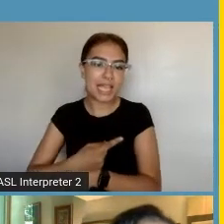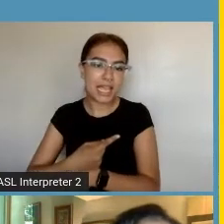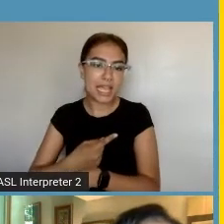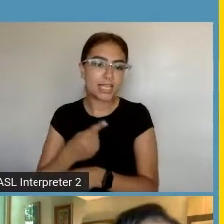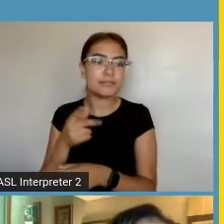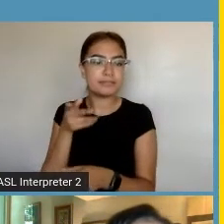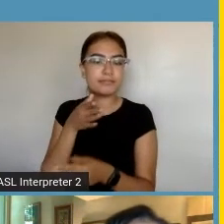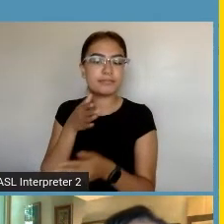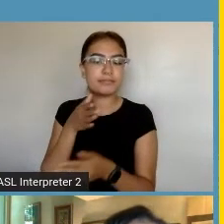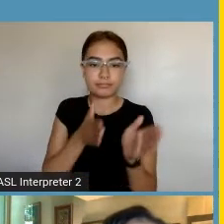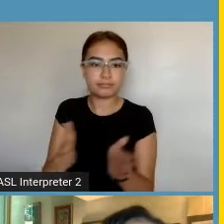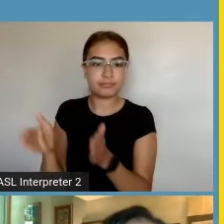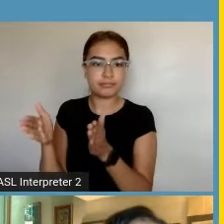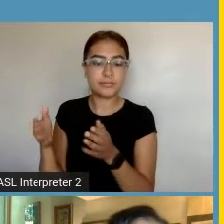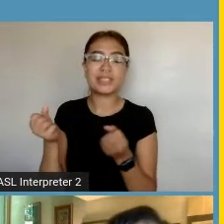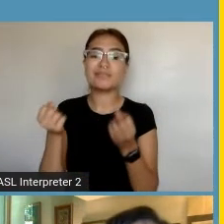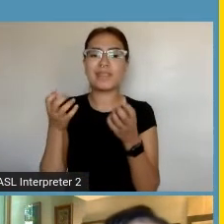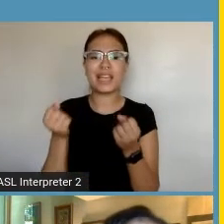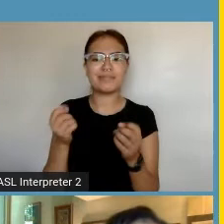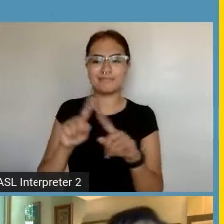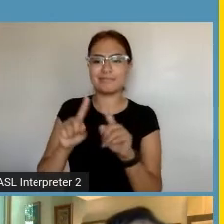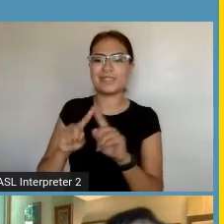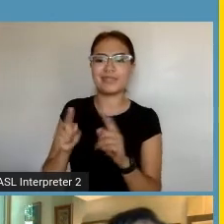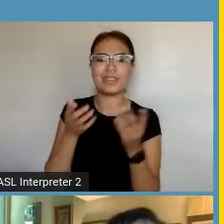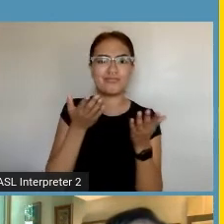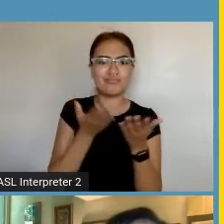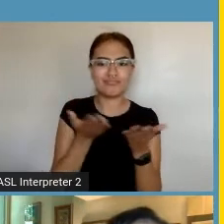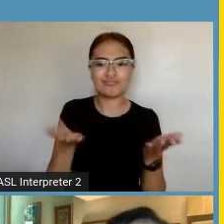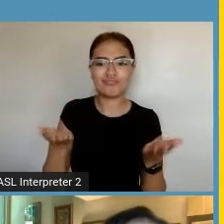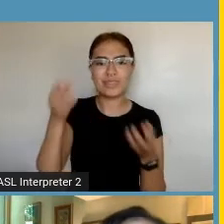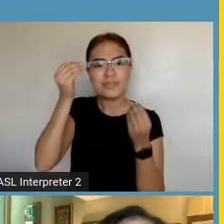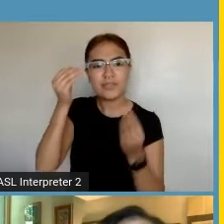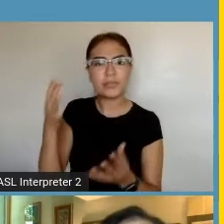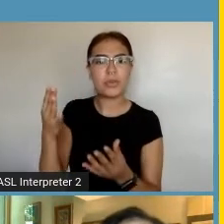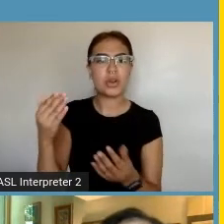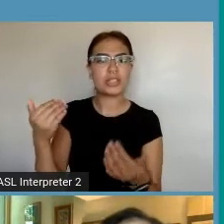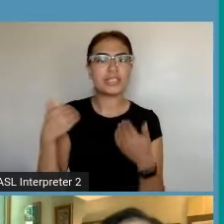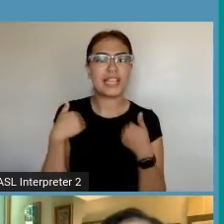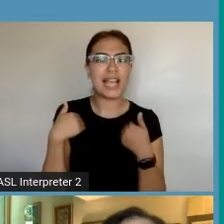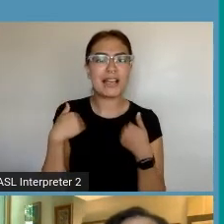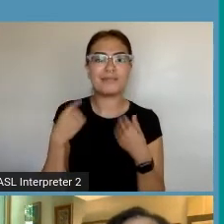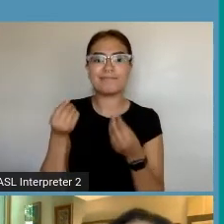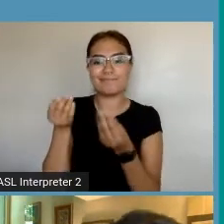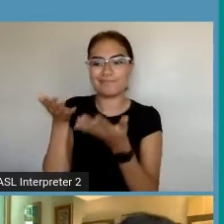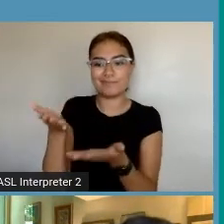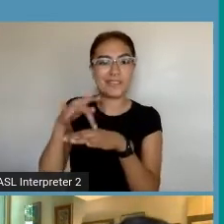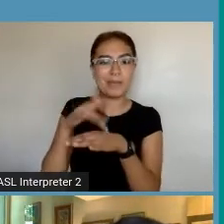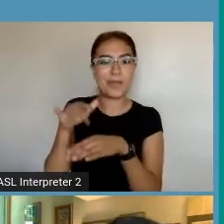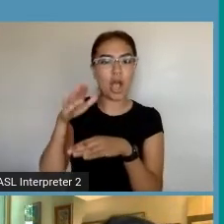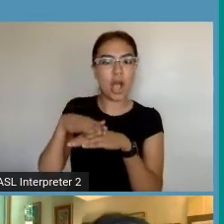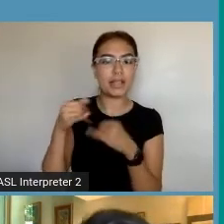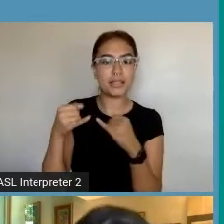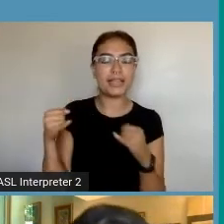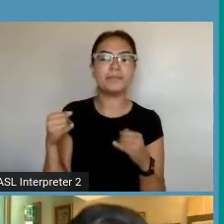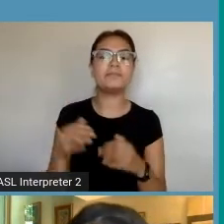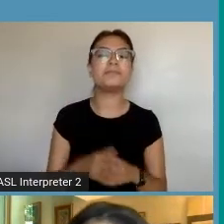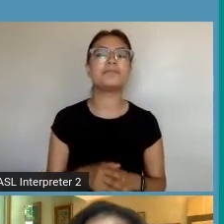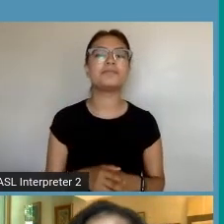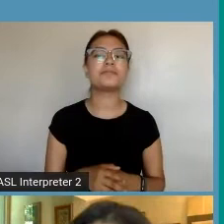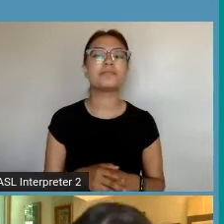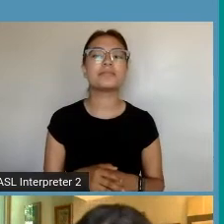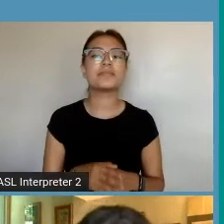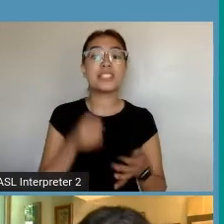Lots of resources about that available online. Think also cost and how much does it cost?